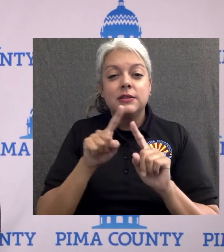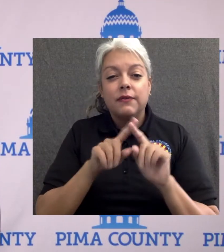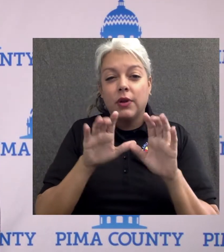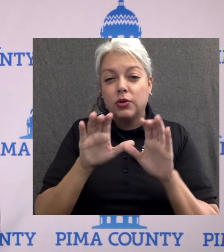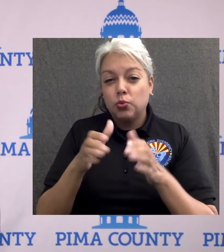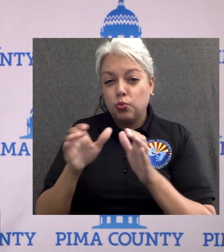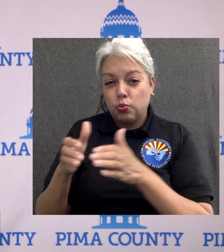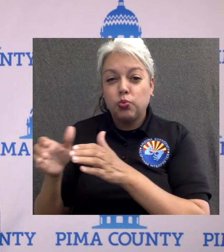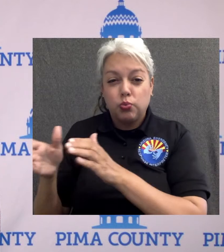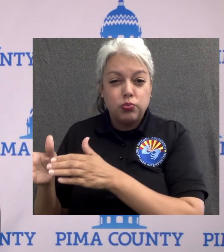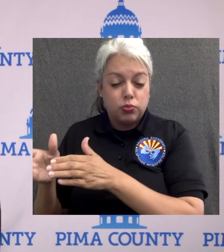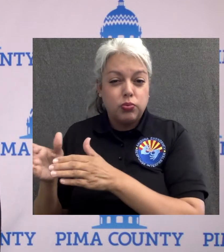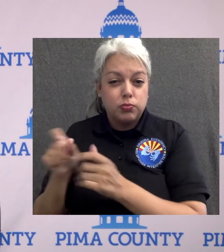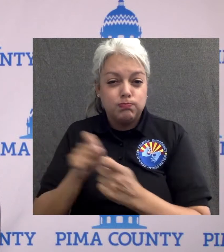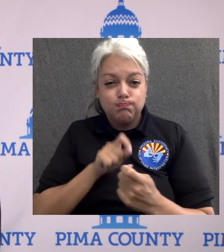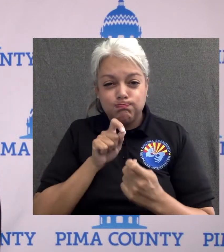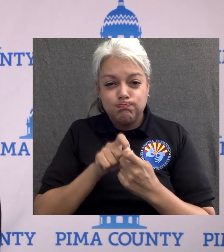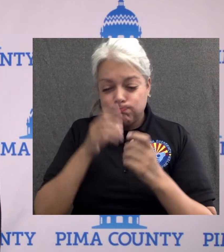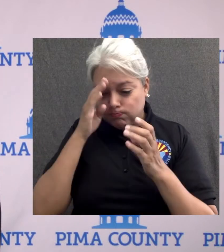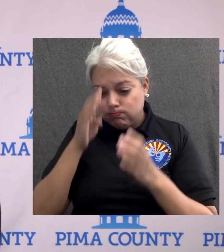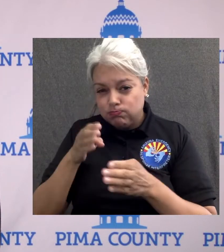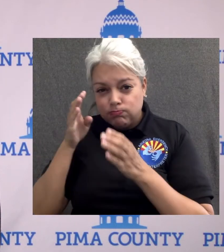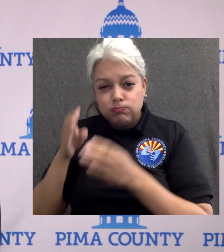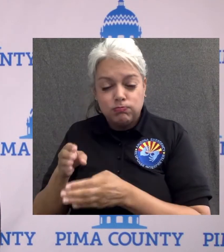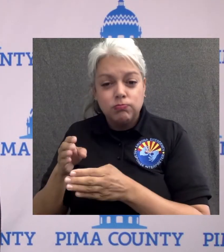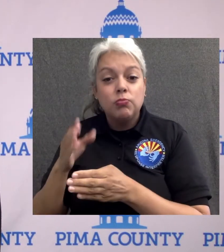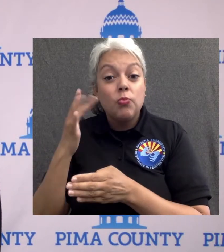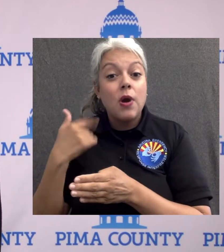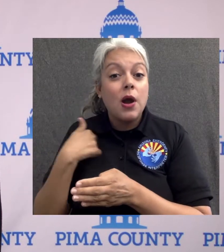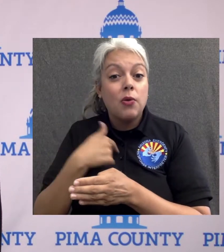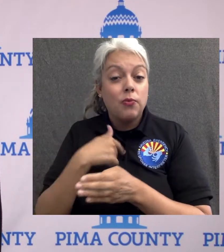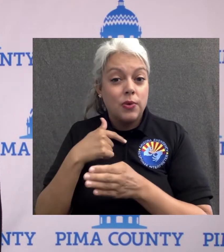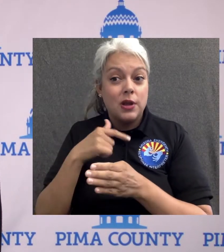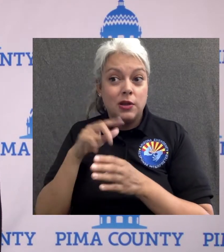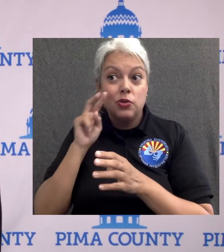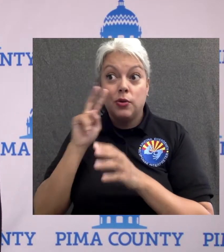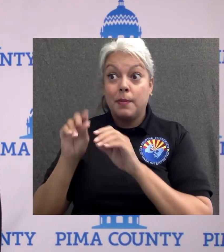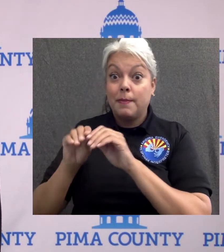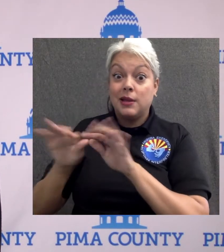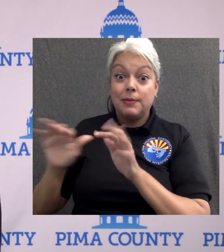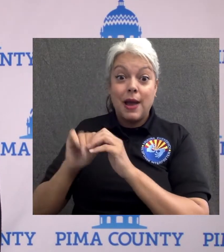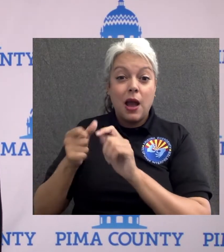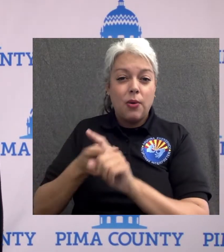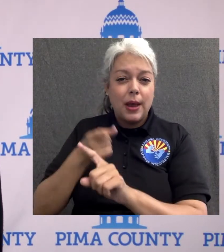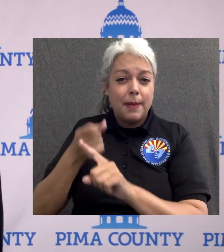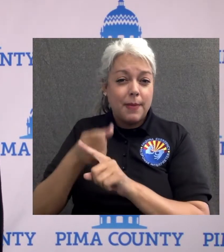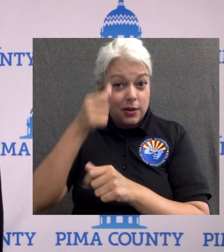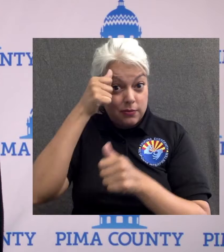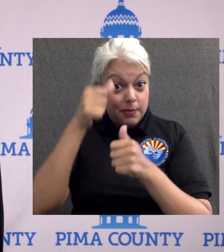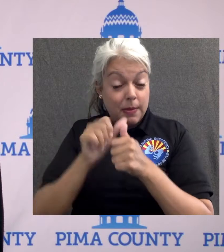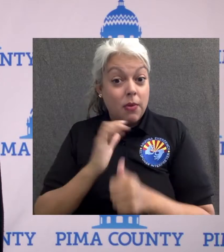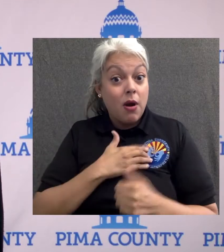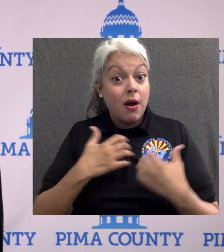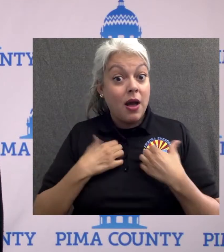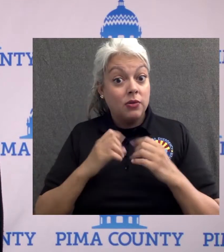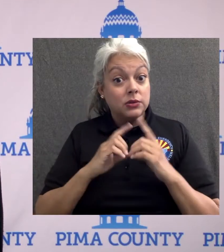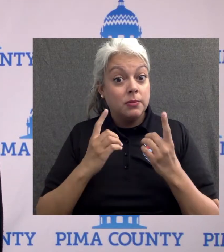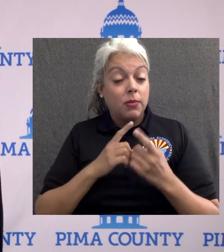within that data that we examine as we look at the pandemic and the impact of it remember the health department is committed to